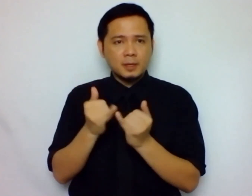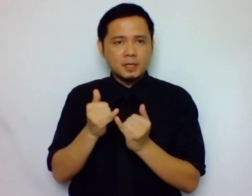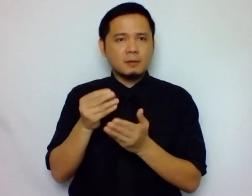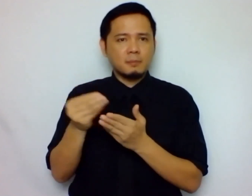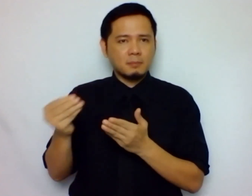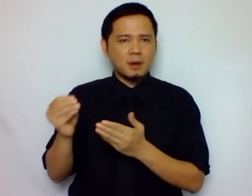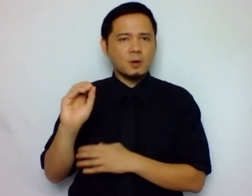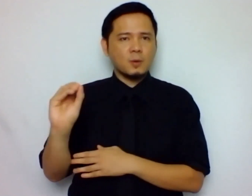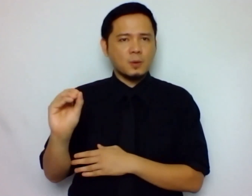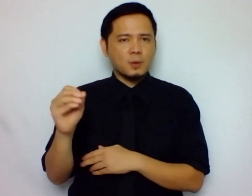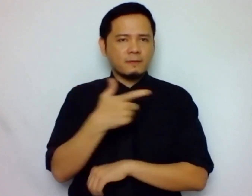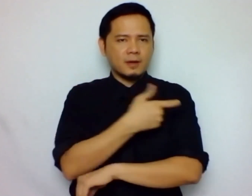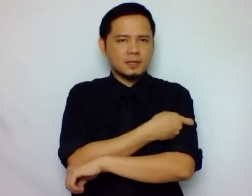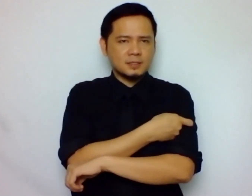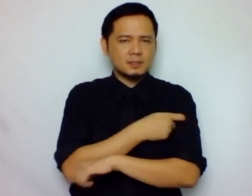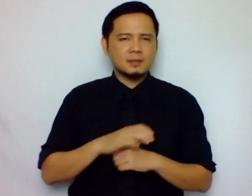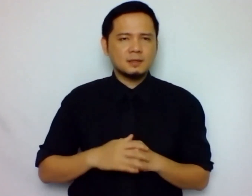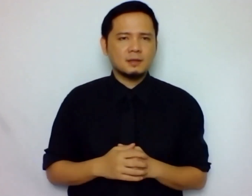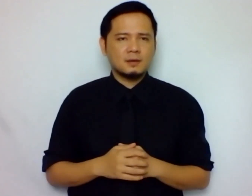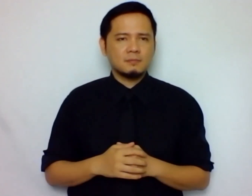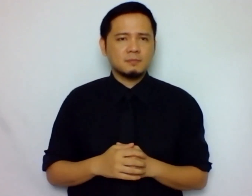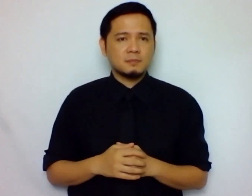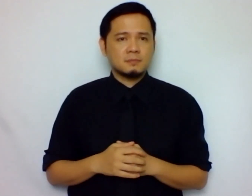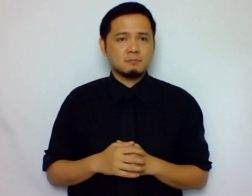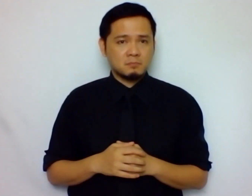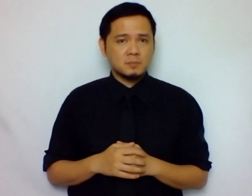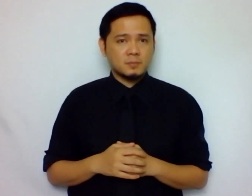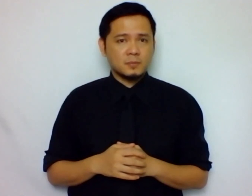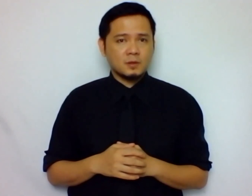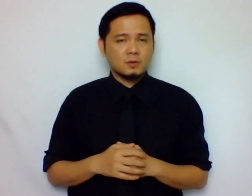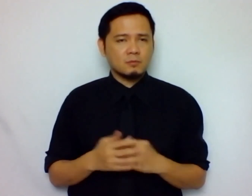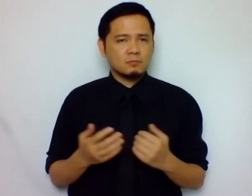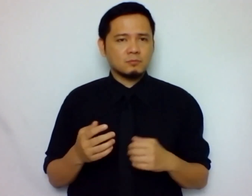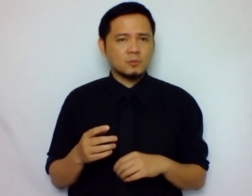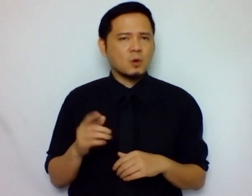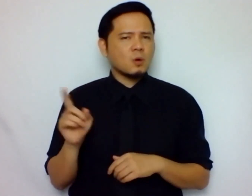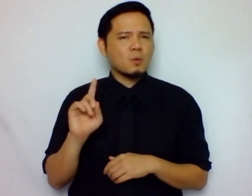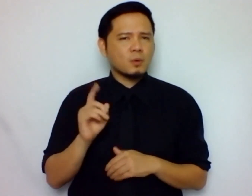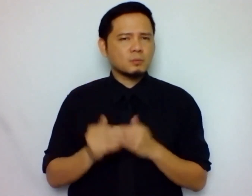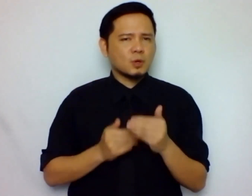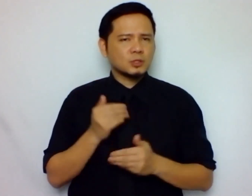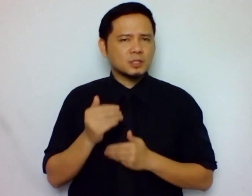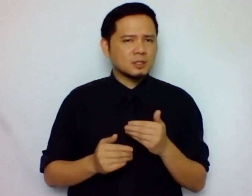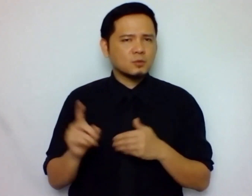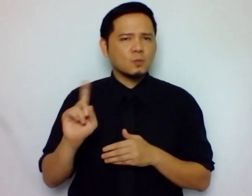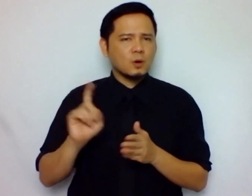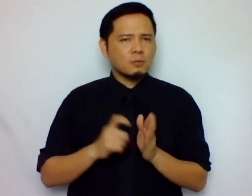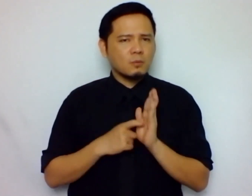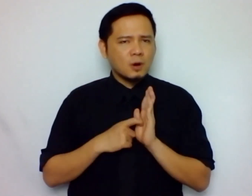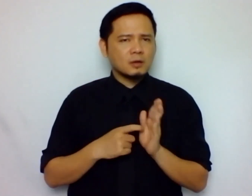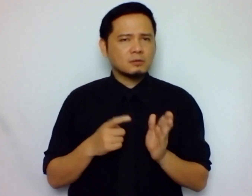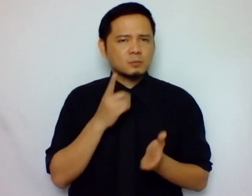May we know how this is done? What are the processes, requirements, and who should they approach?